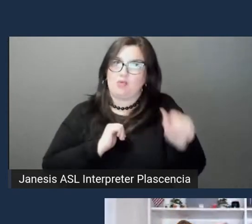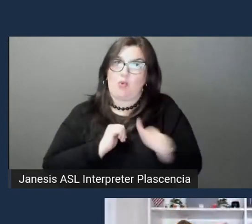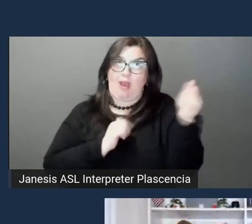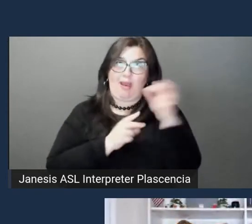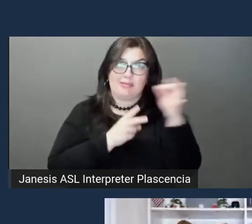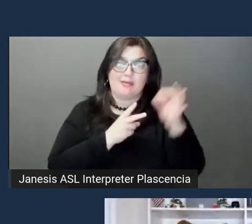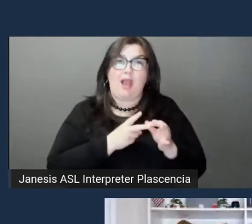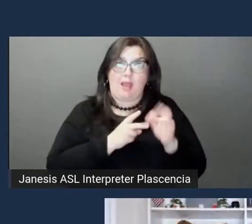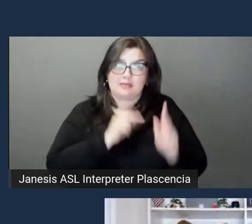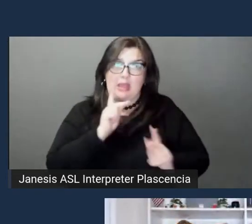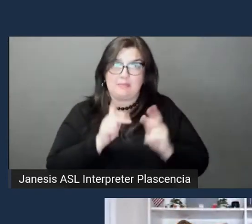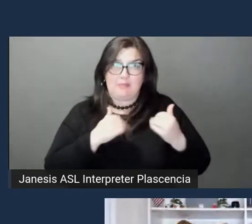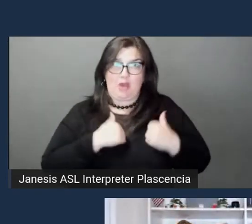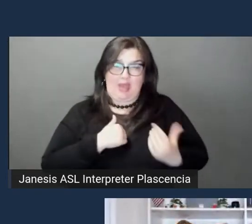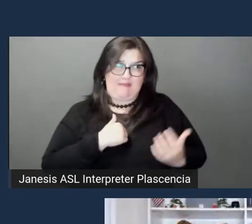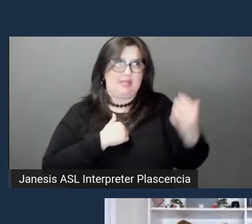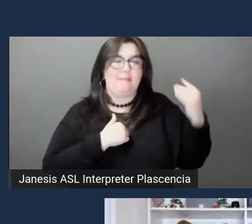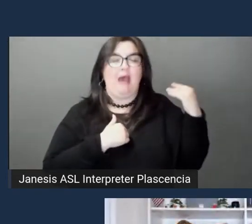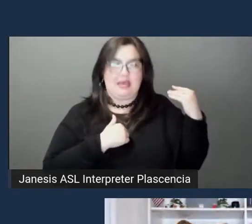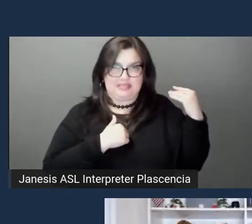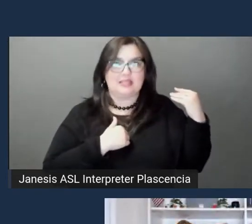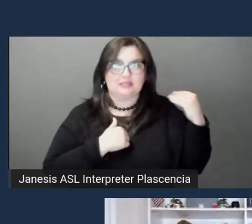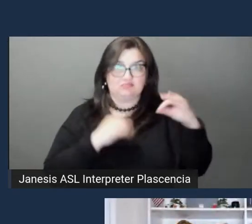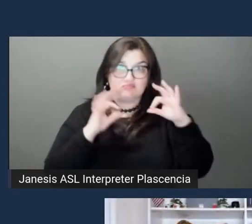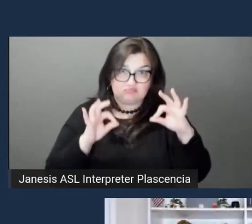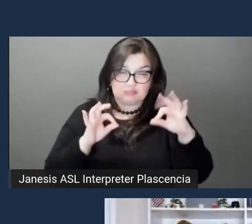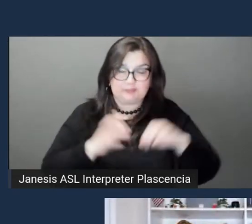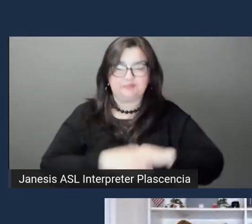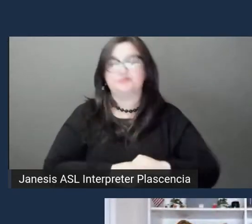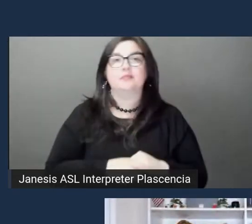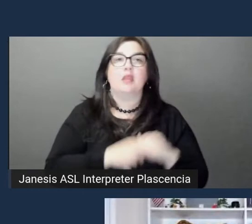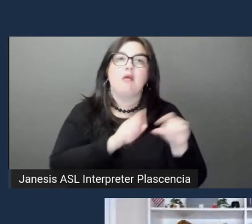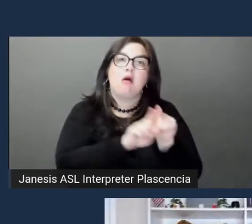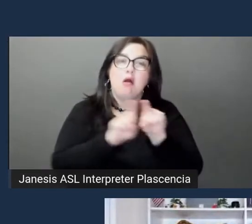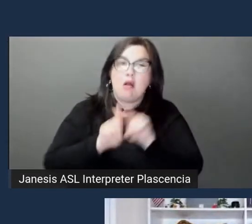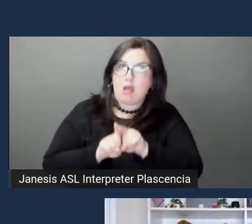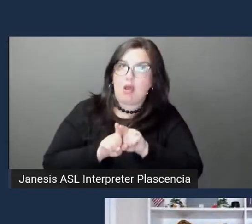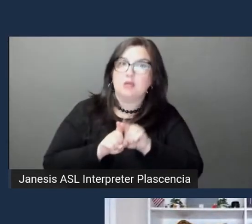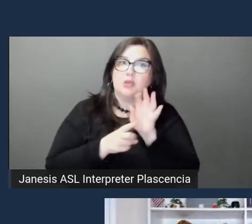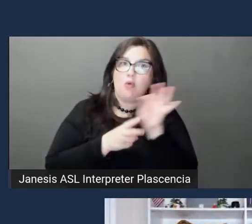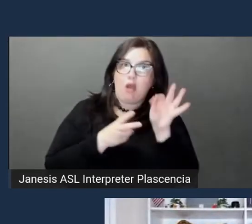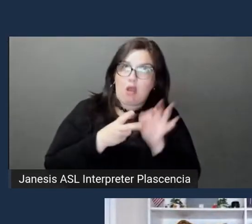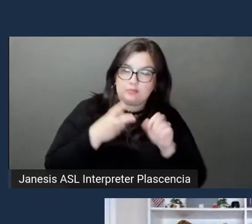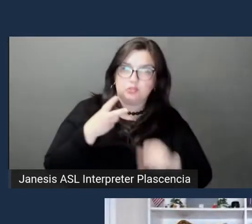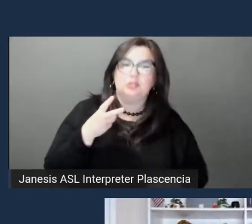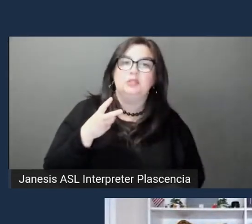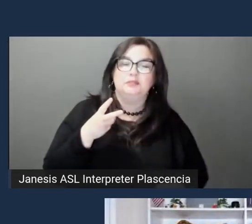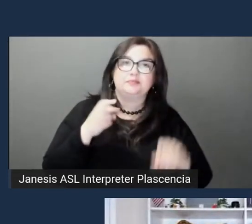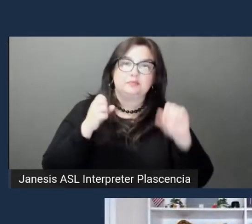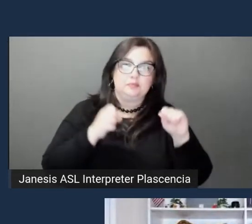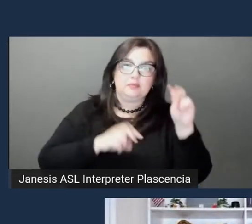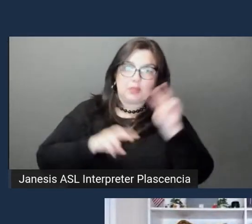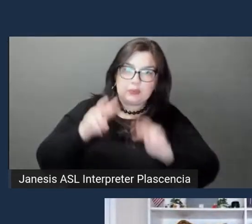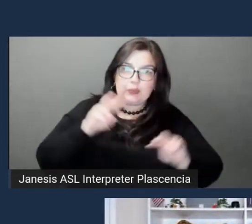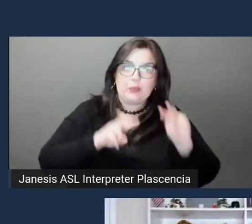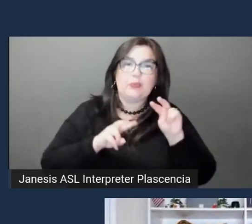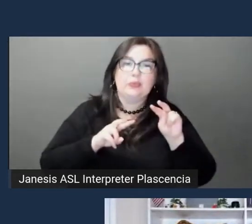in the past on the table. Now having said that, you can also have the option to look at, when you're running the analysis,